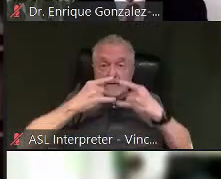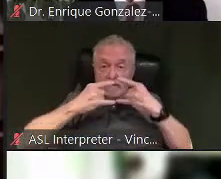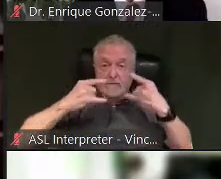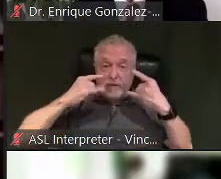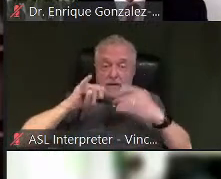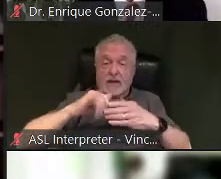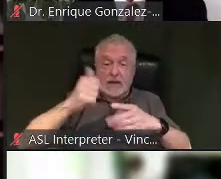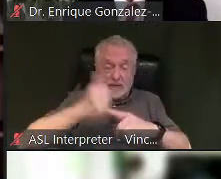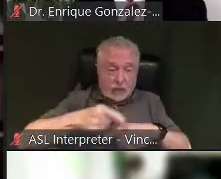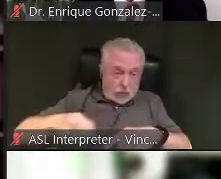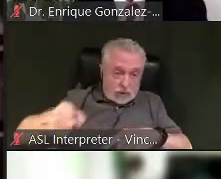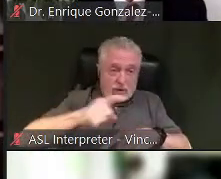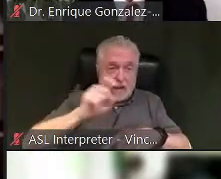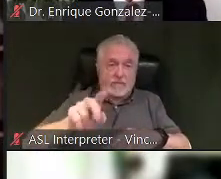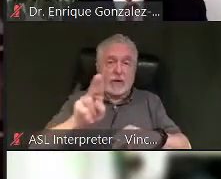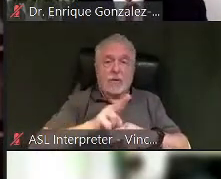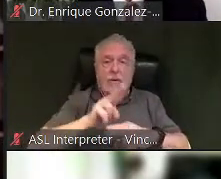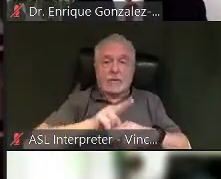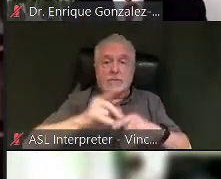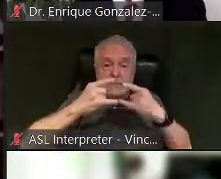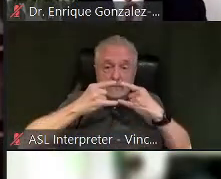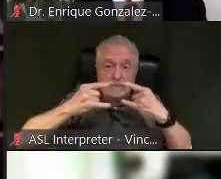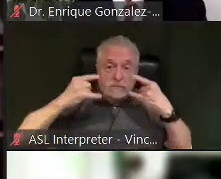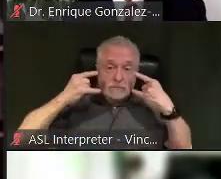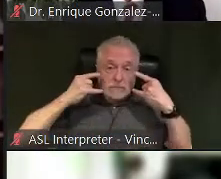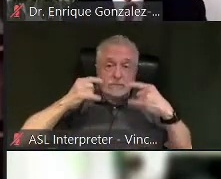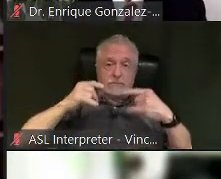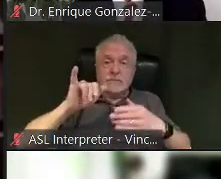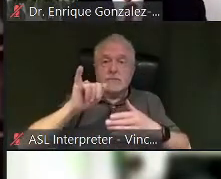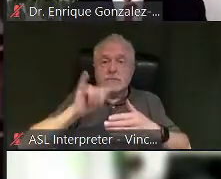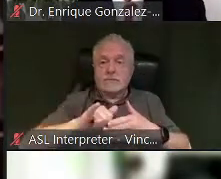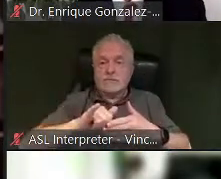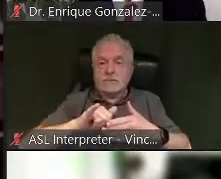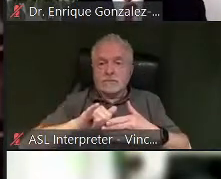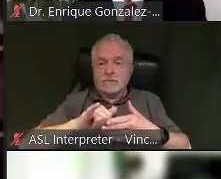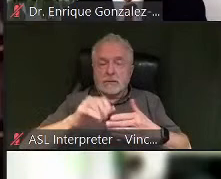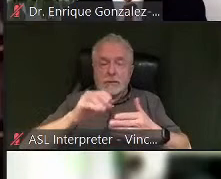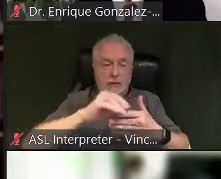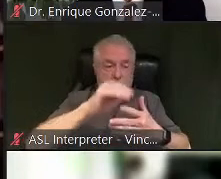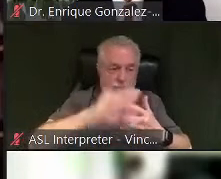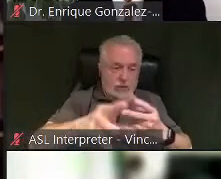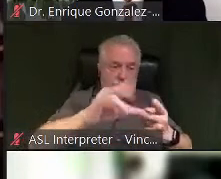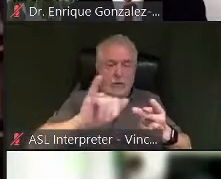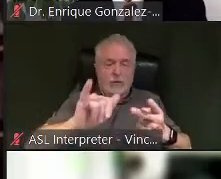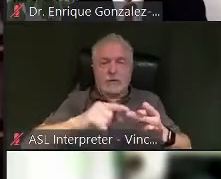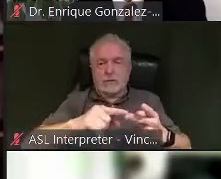that everybody has to be using a face mask and students and also the people, the